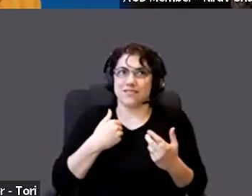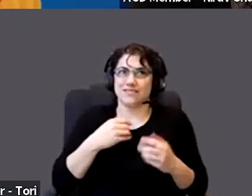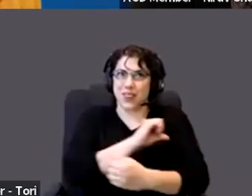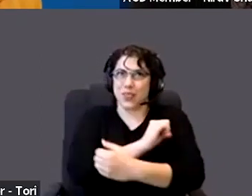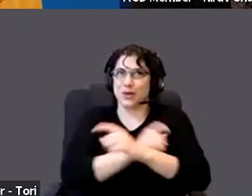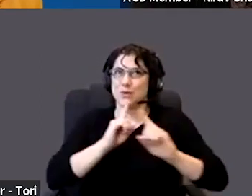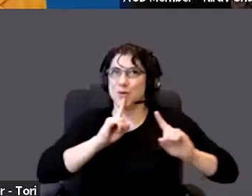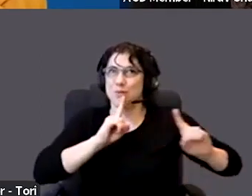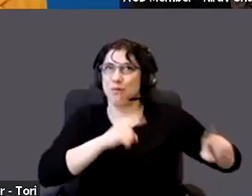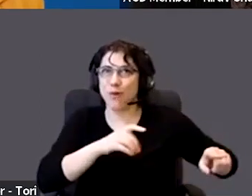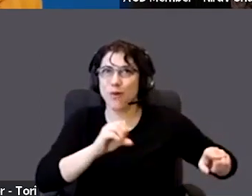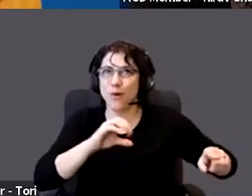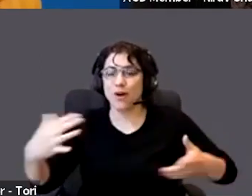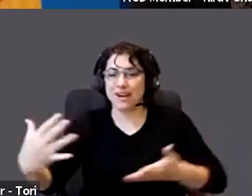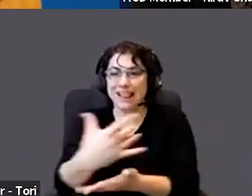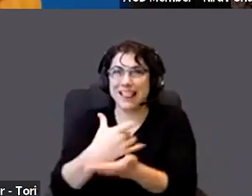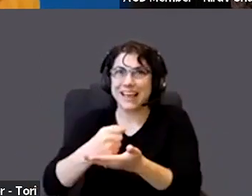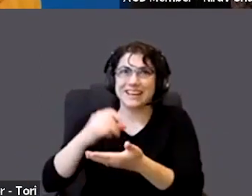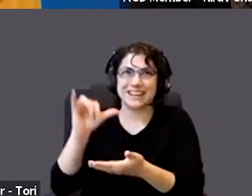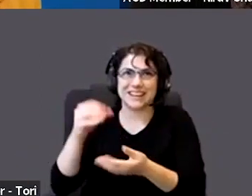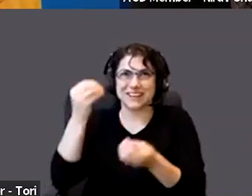And so one of the things that I know you want to hear